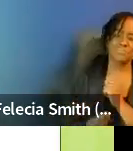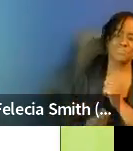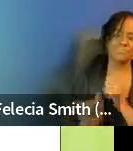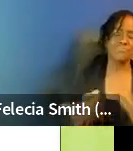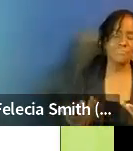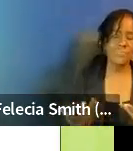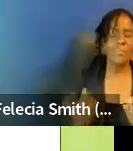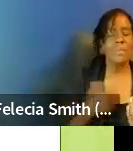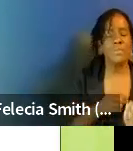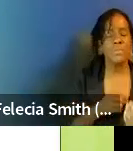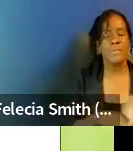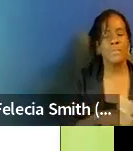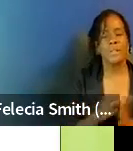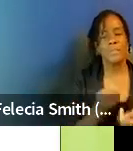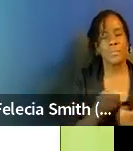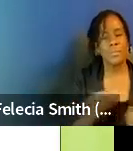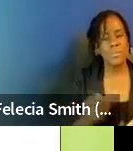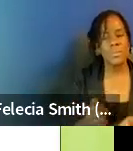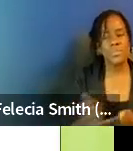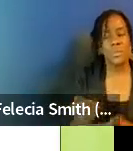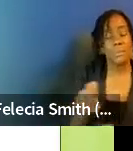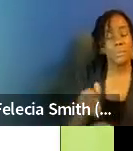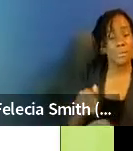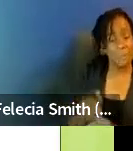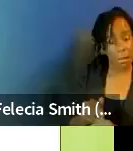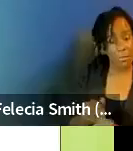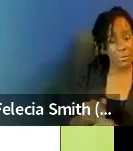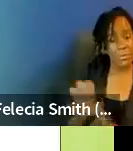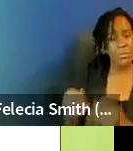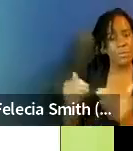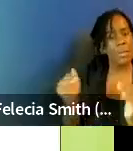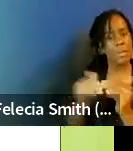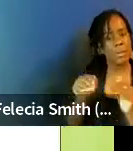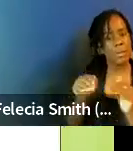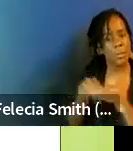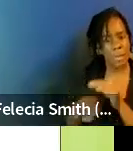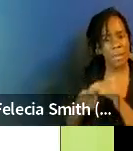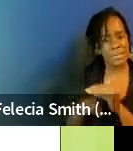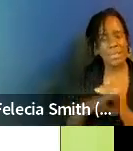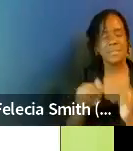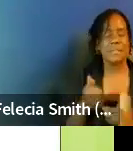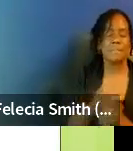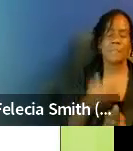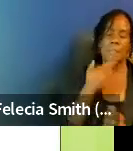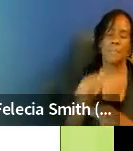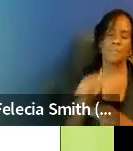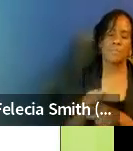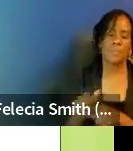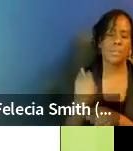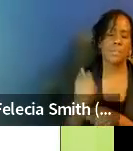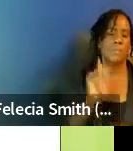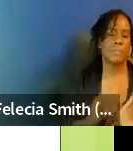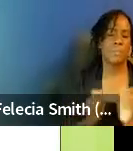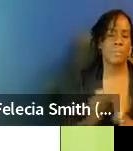and dear to all of your hearts. The pandemics rapid adoption of telehealth revealed that certain populations who could benefit most from telehealth, such as people with disabilities were